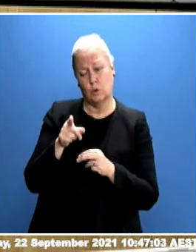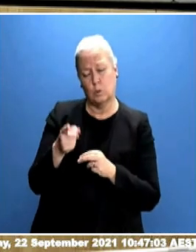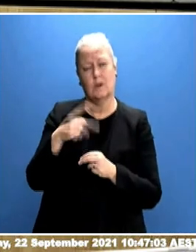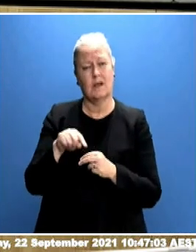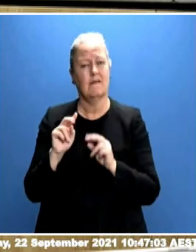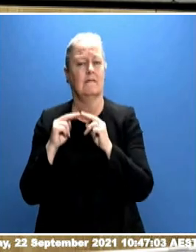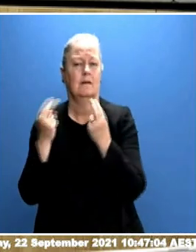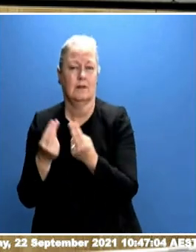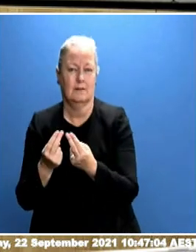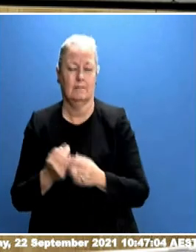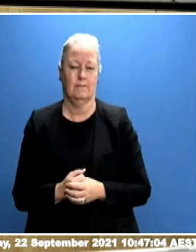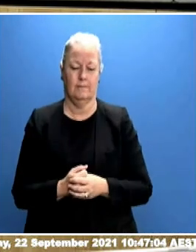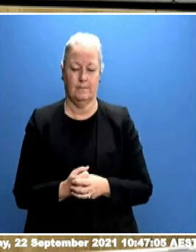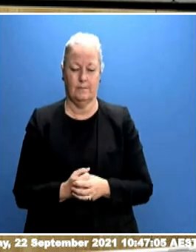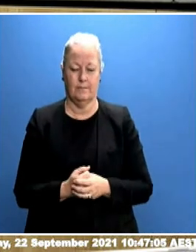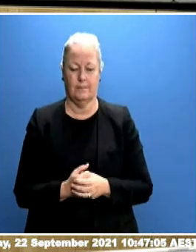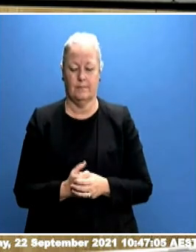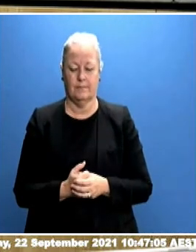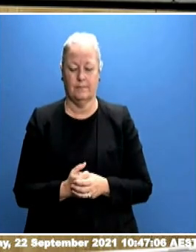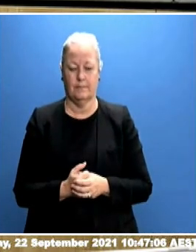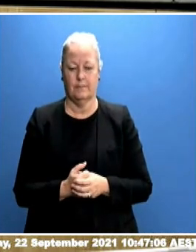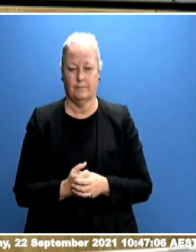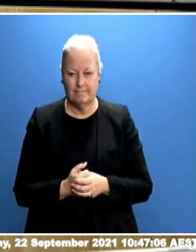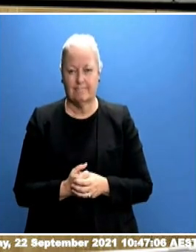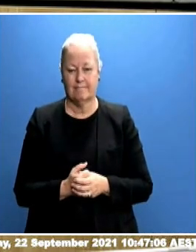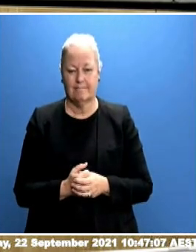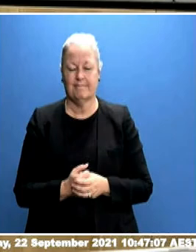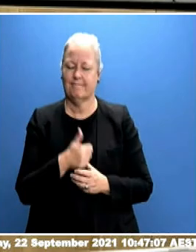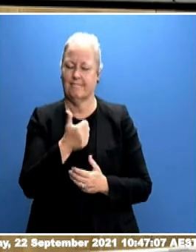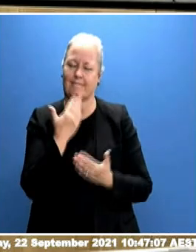I think that would be really helpful, yes. Thank you very much. That's okay.